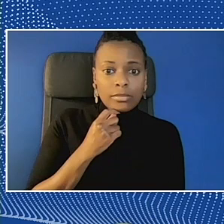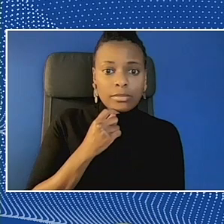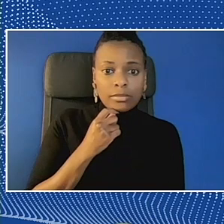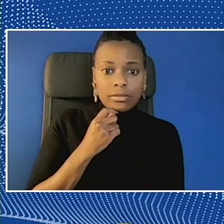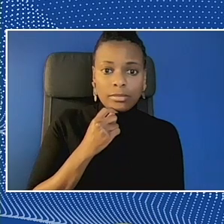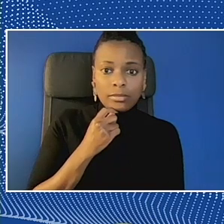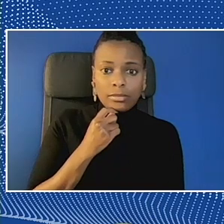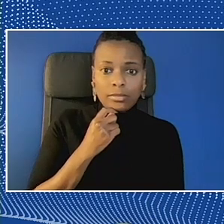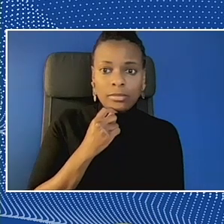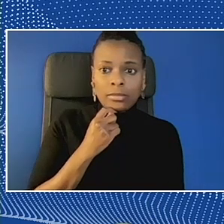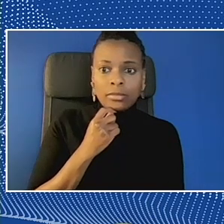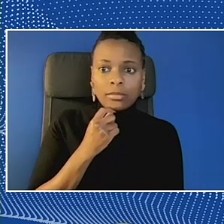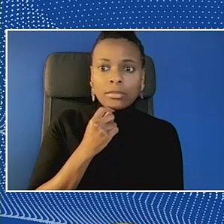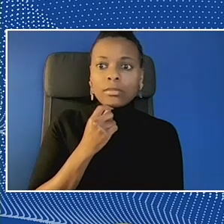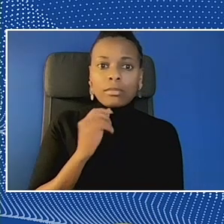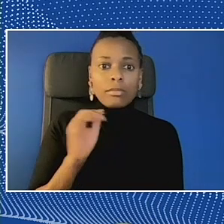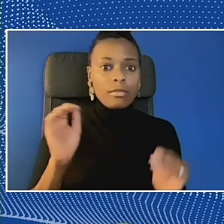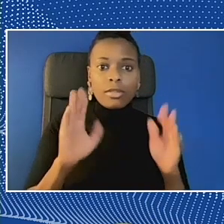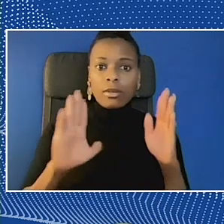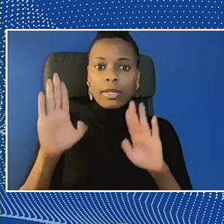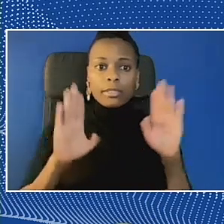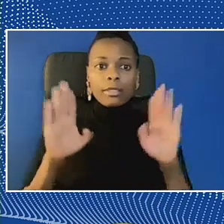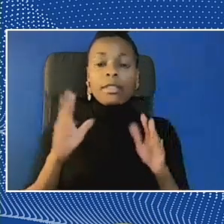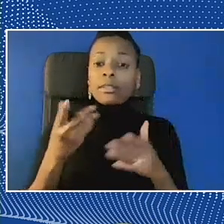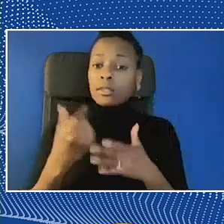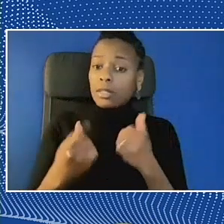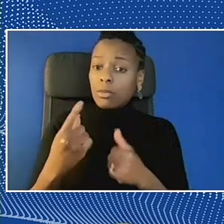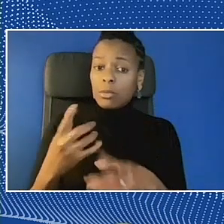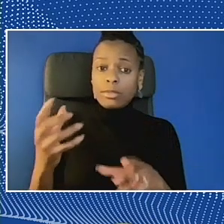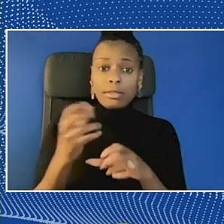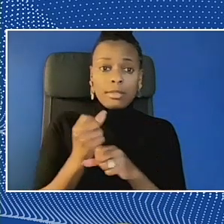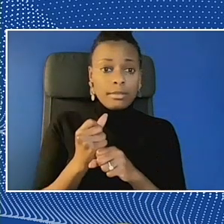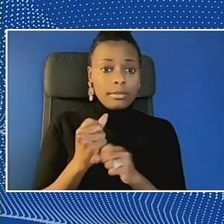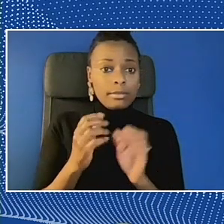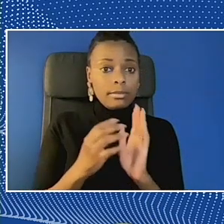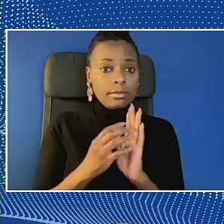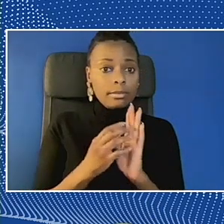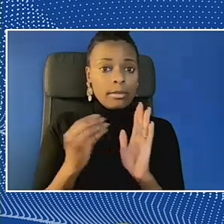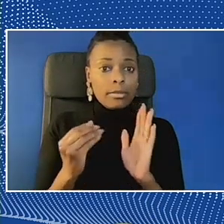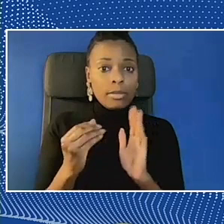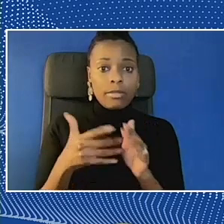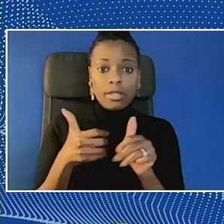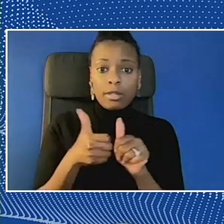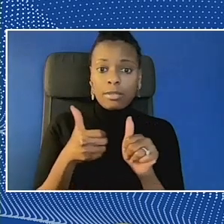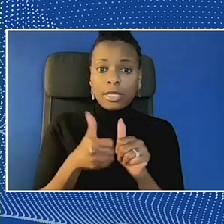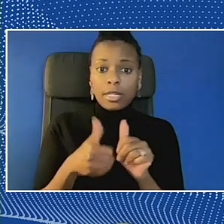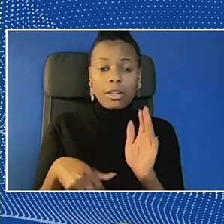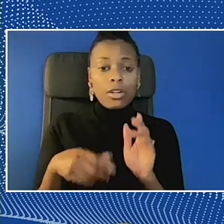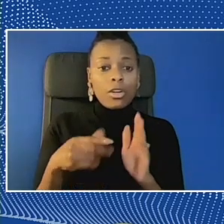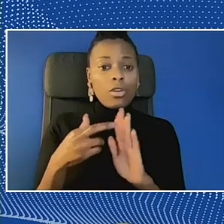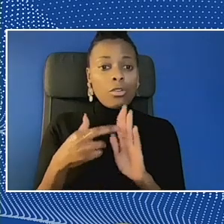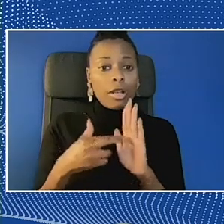Not seeing any hands. Did everyone receive a copy of the updated regulatory text last night? Is anyone missing it?